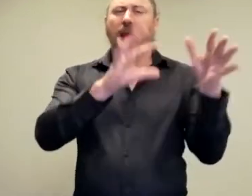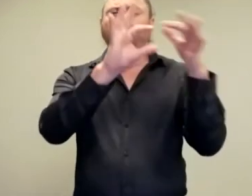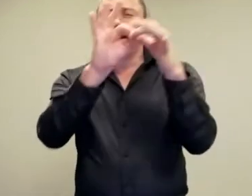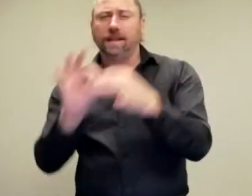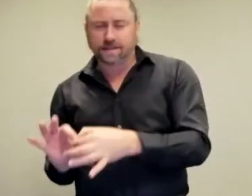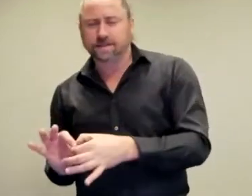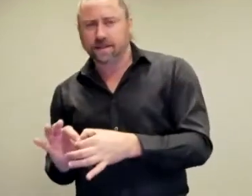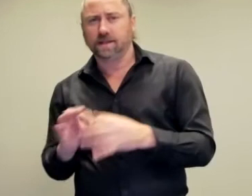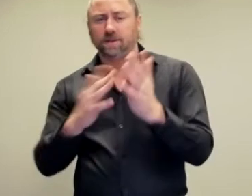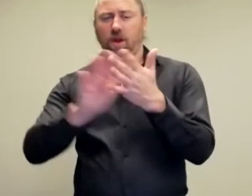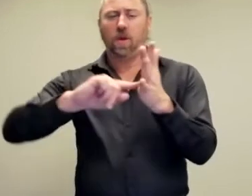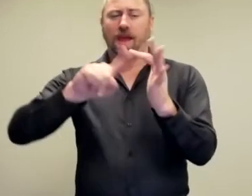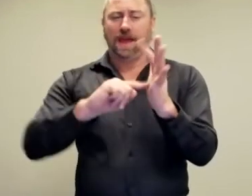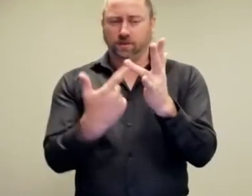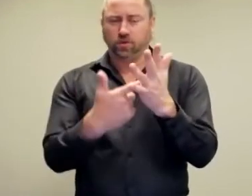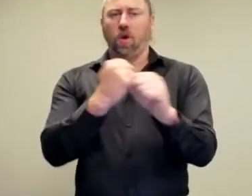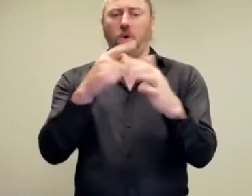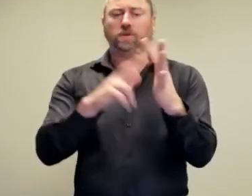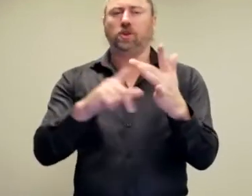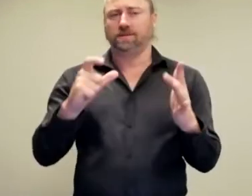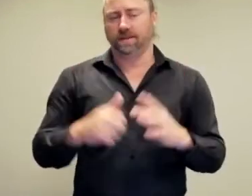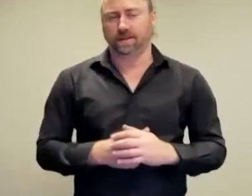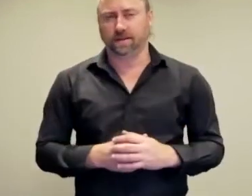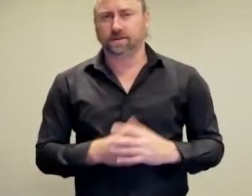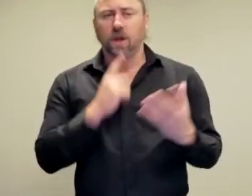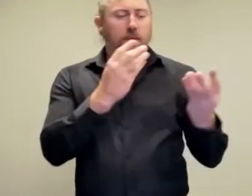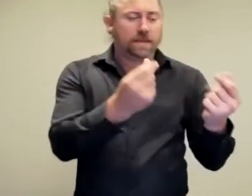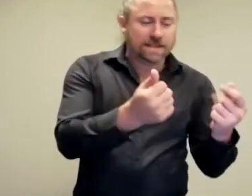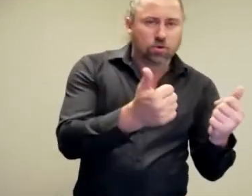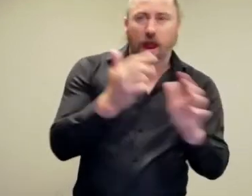heterogeneity. Materials and meanings create a kind of